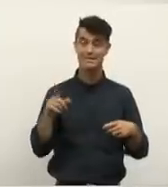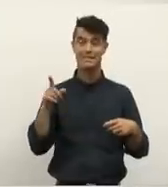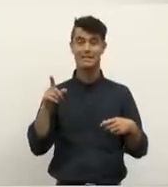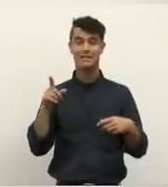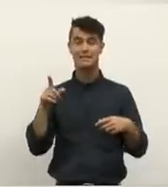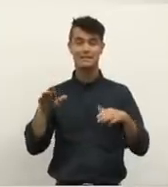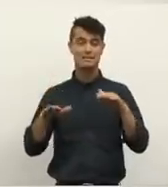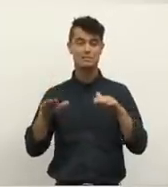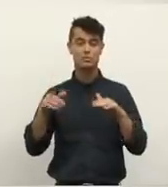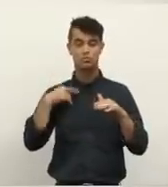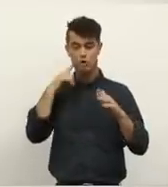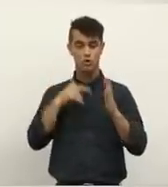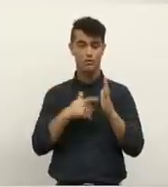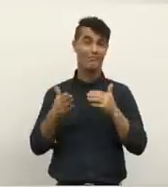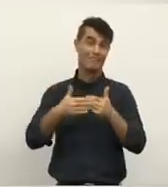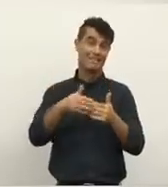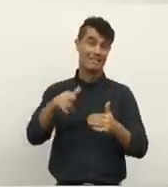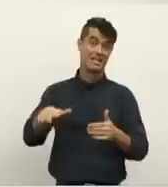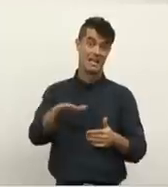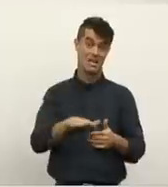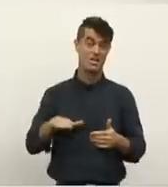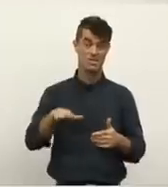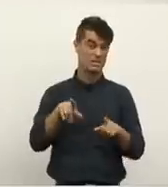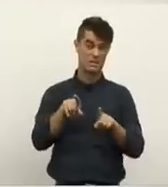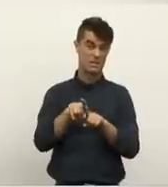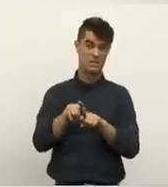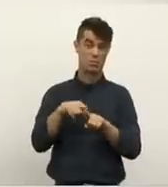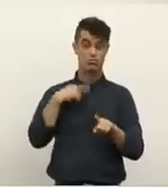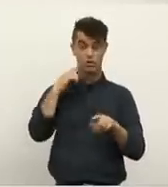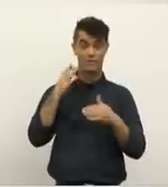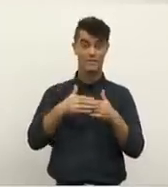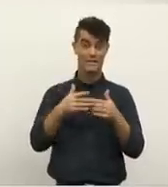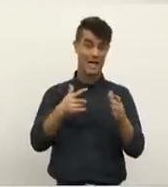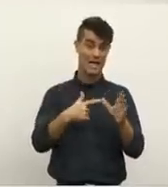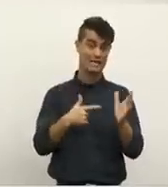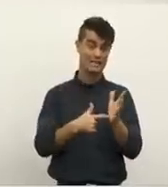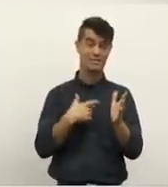which similar to what we're doing to fix AT delays.